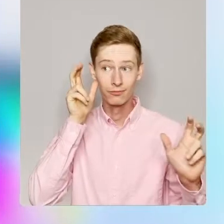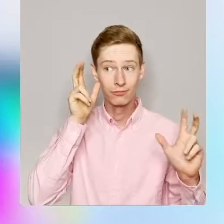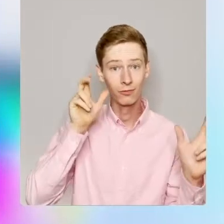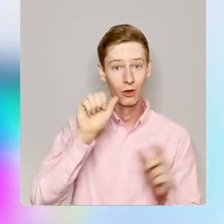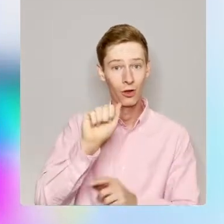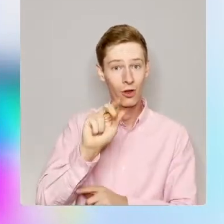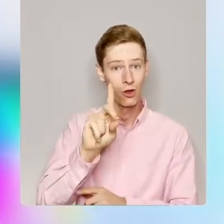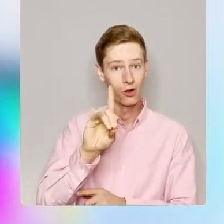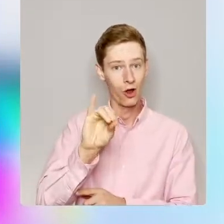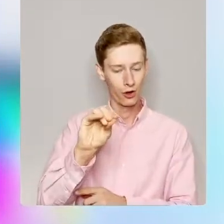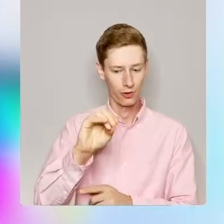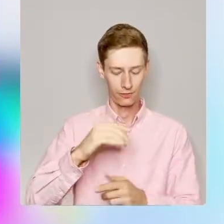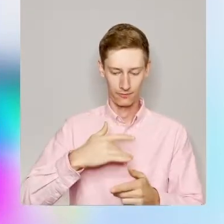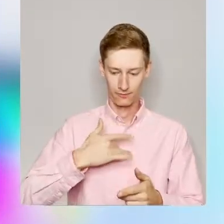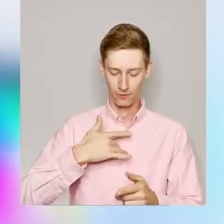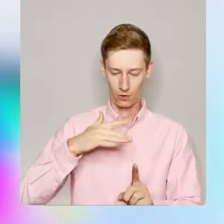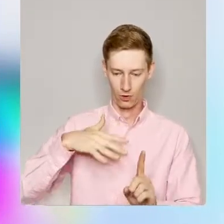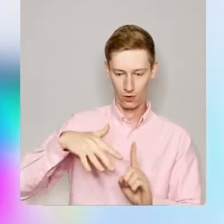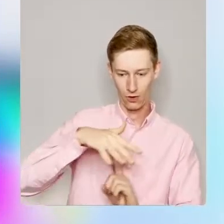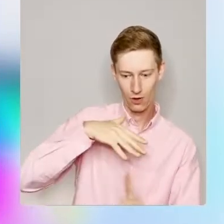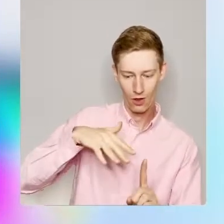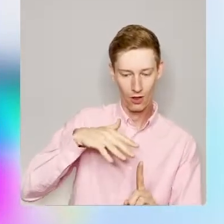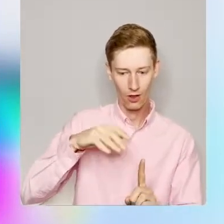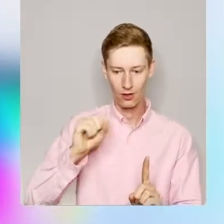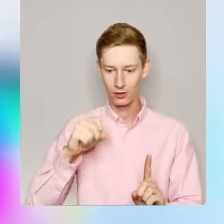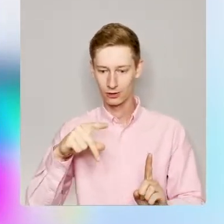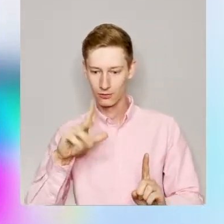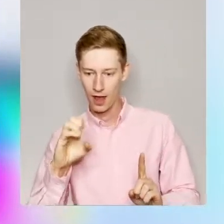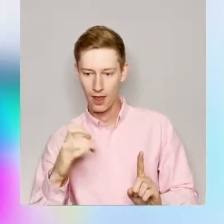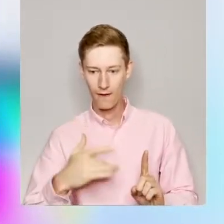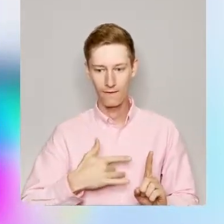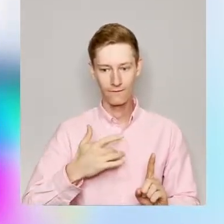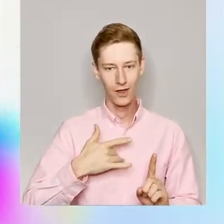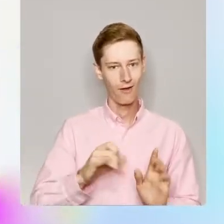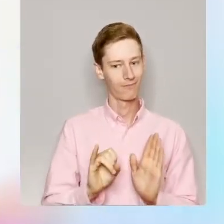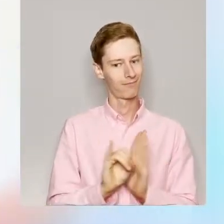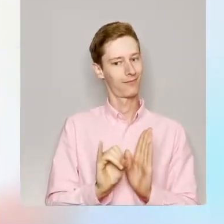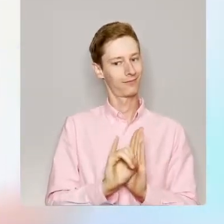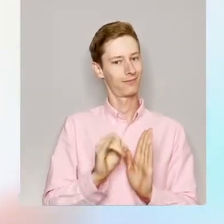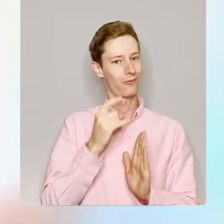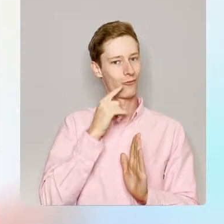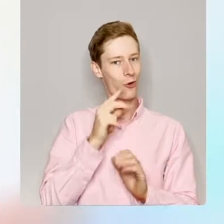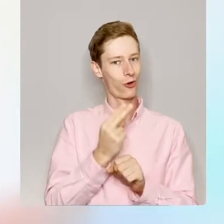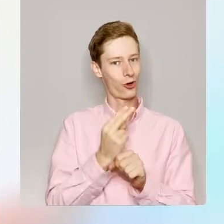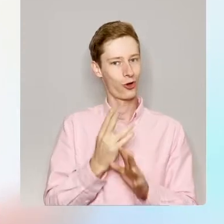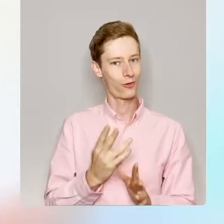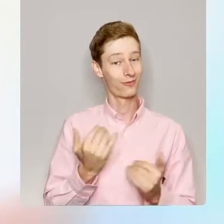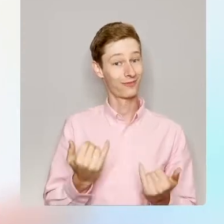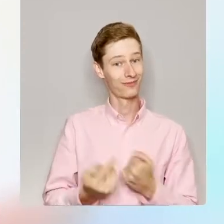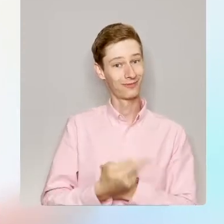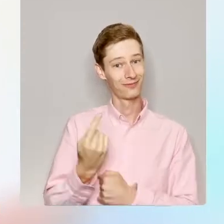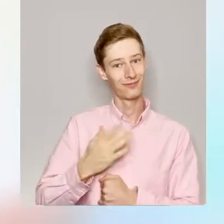a sense of place, and even identity for users. So today, my colleague Henry